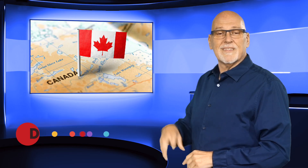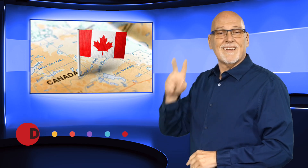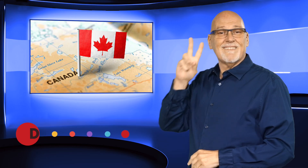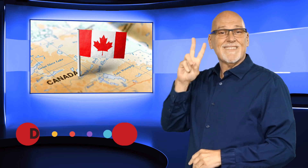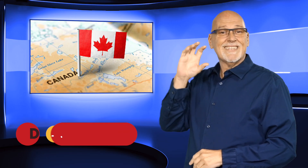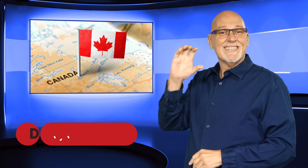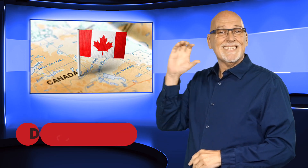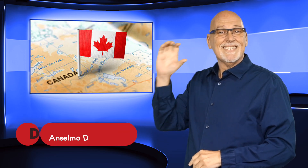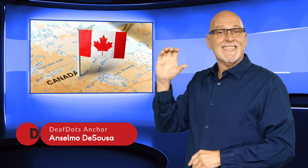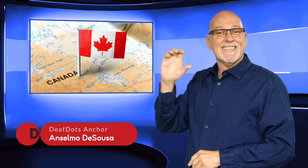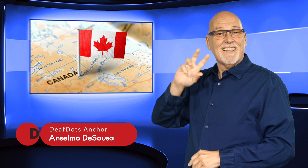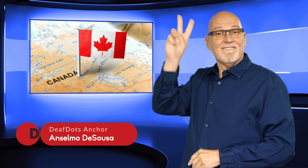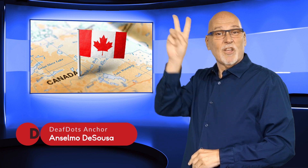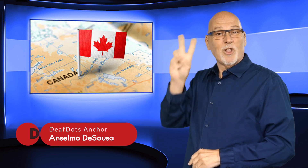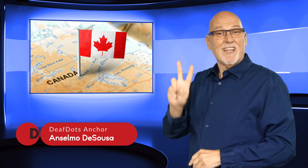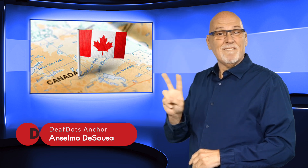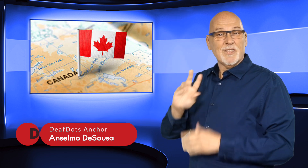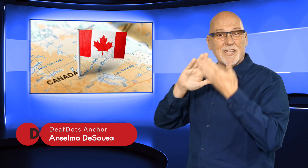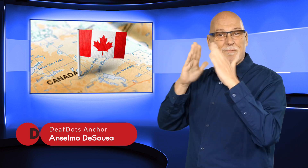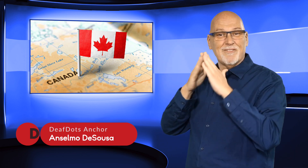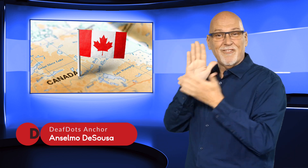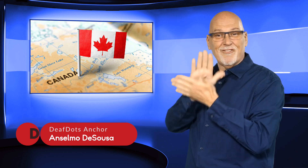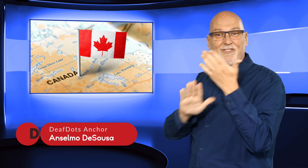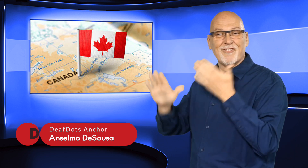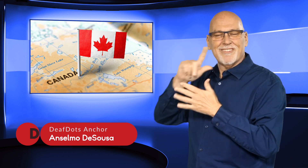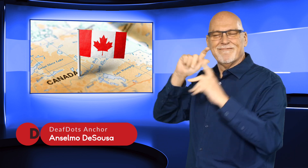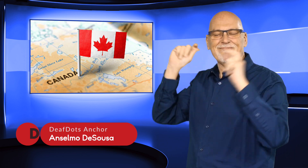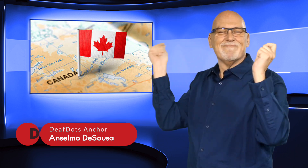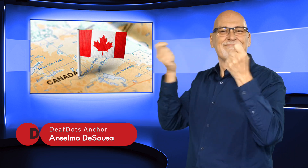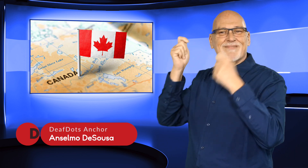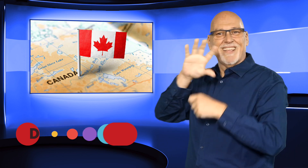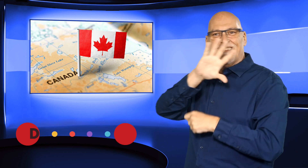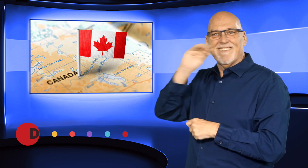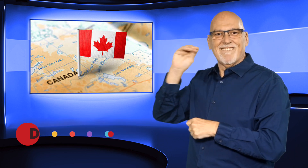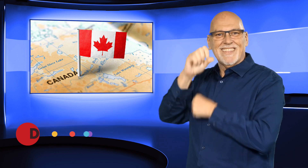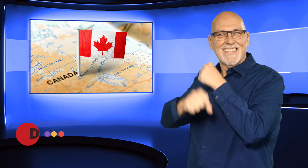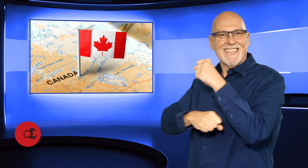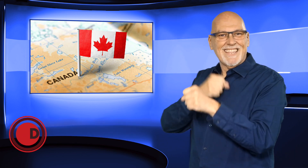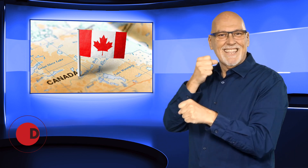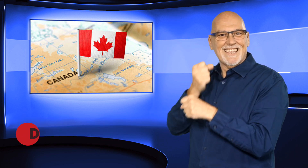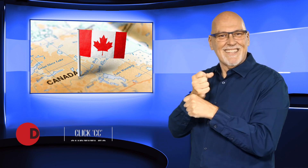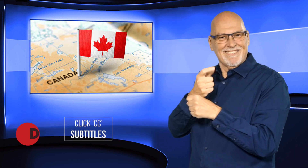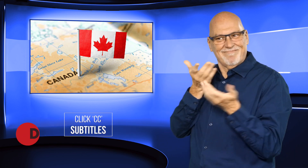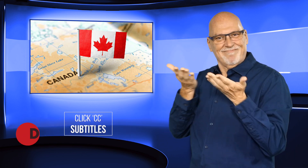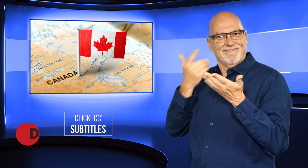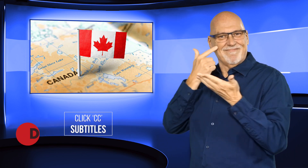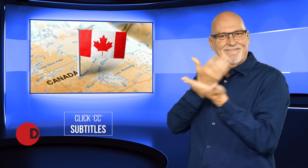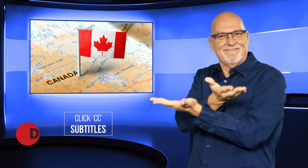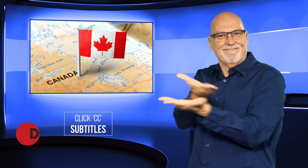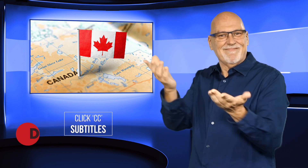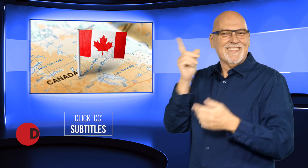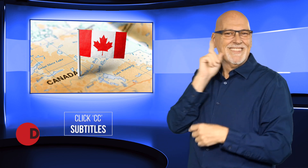[ANSELMO]: Vancouver Community College celebrated 50 years of serving